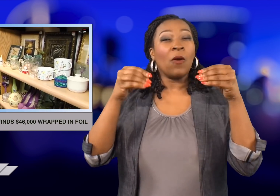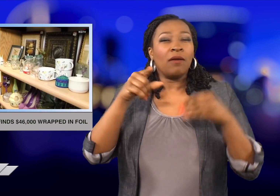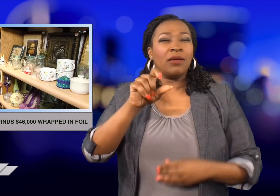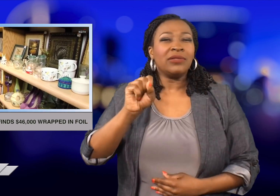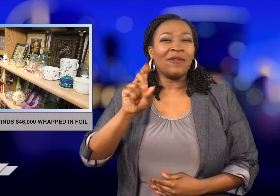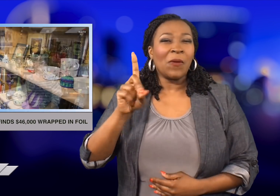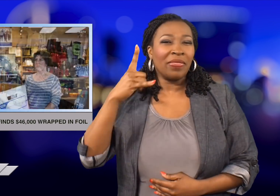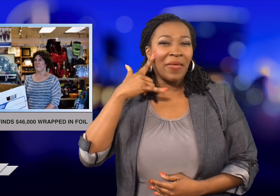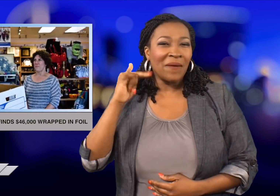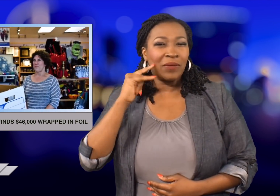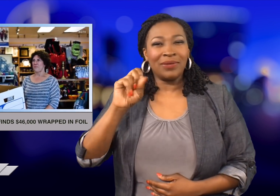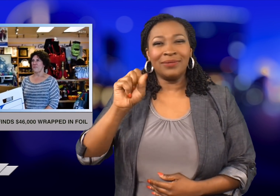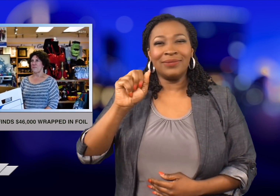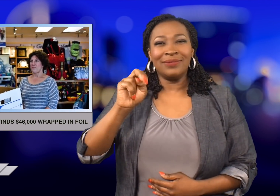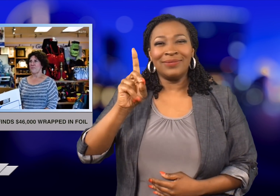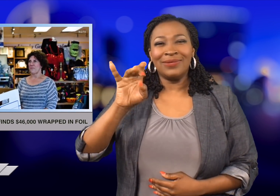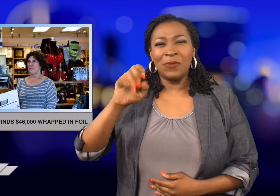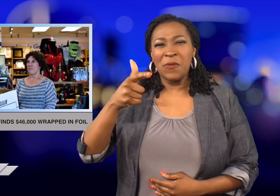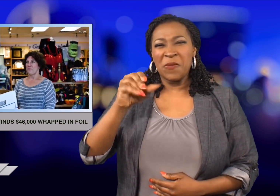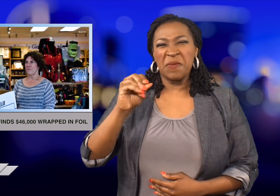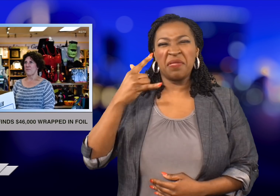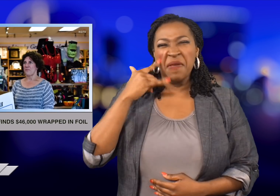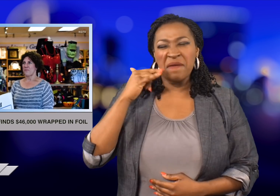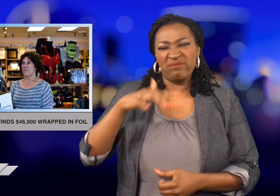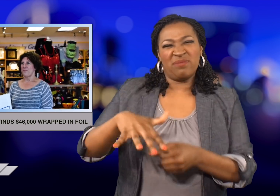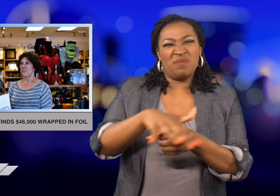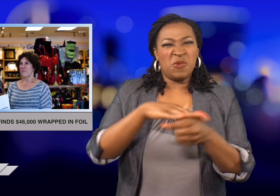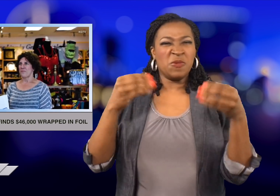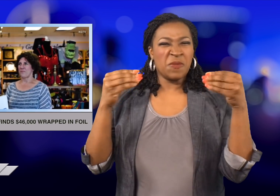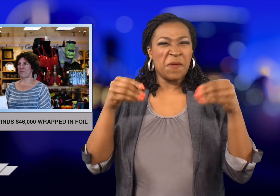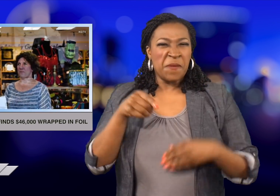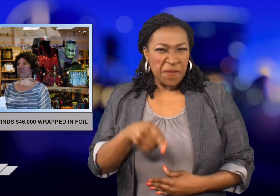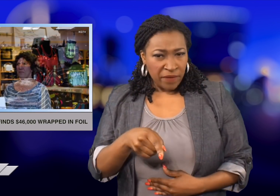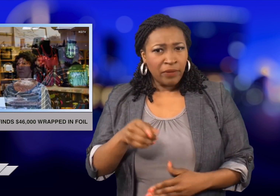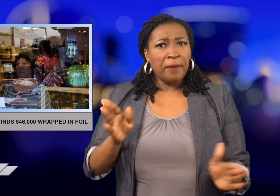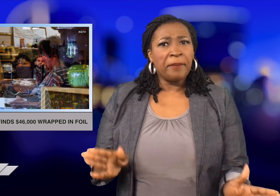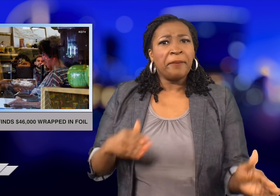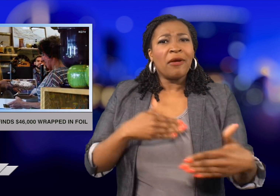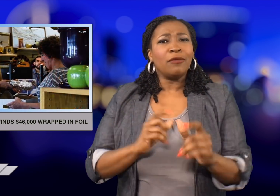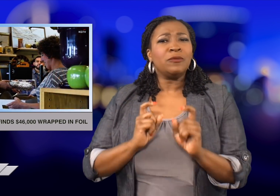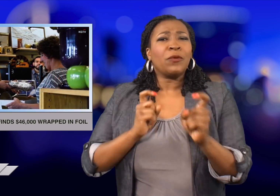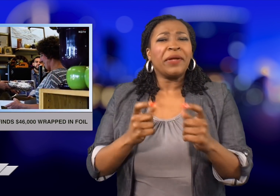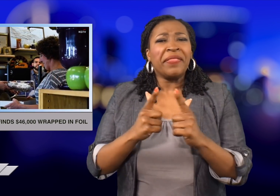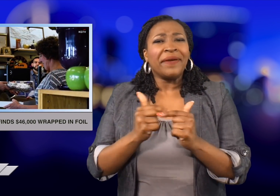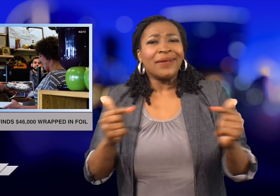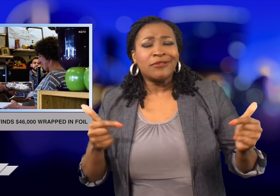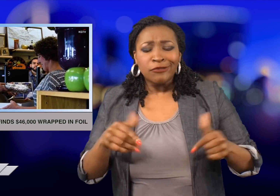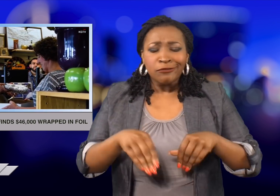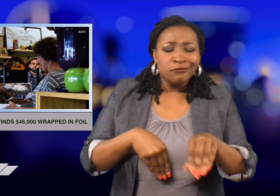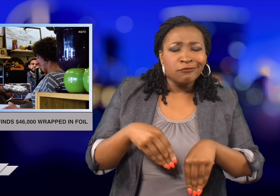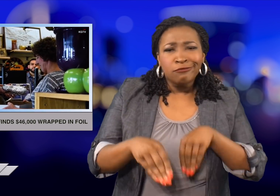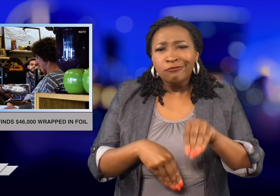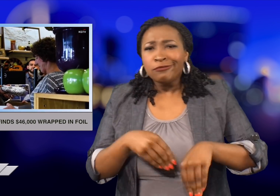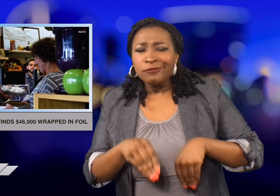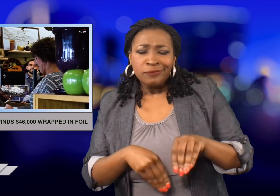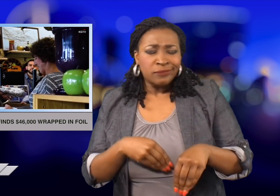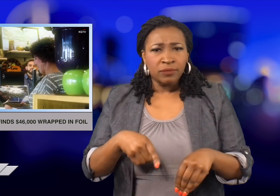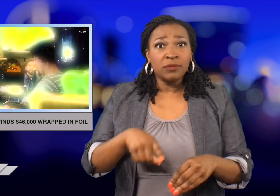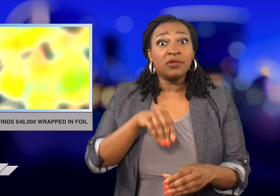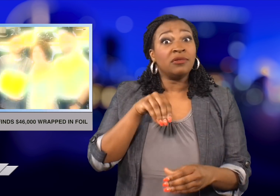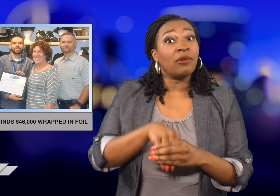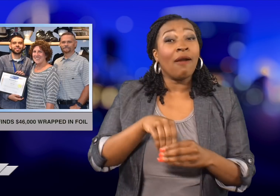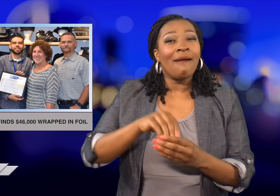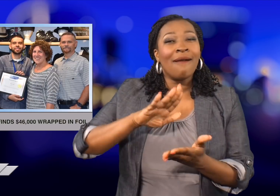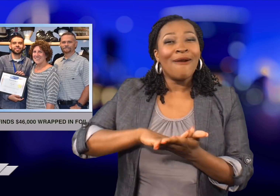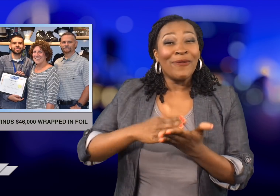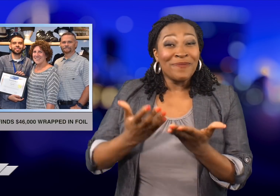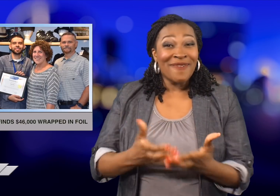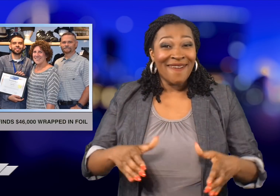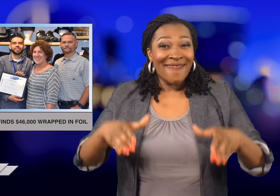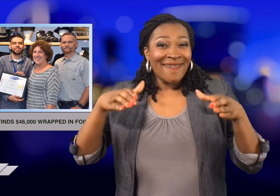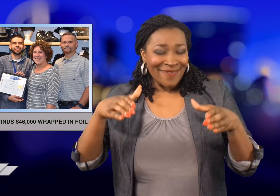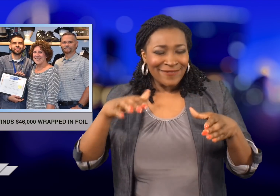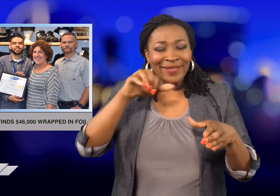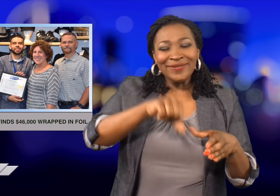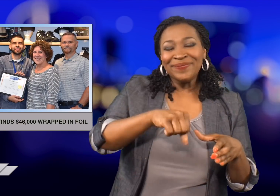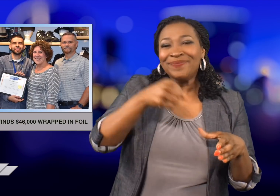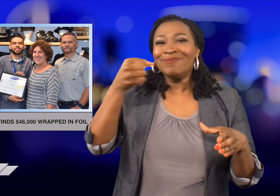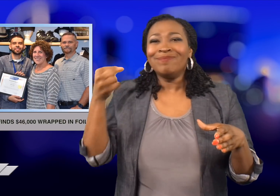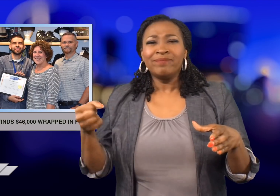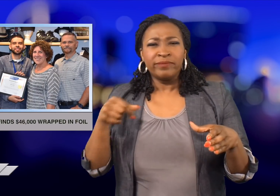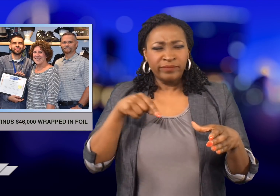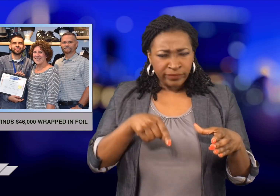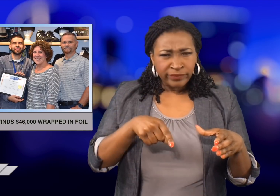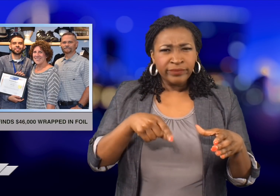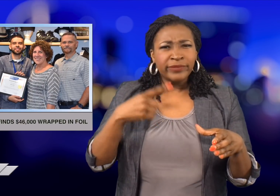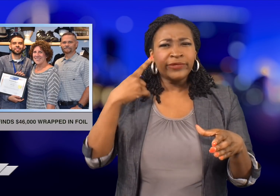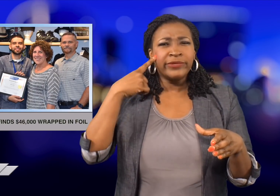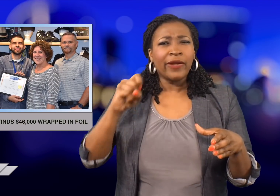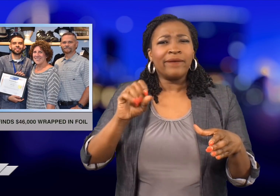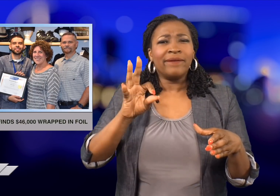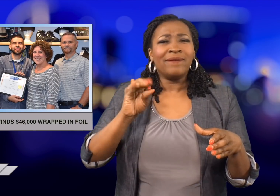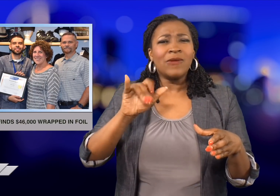While sorting through a box of donated items in a San Diego area store, he found $46,000